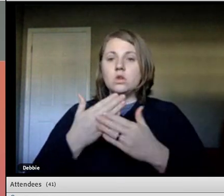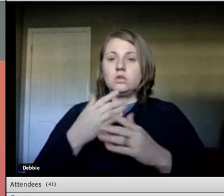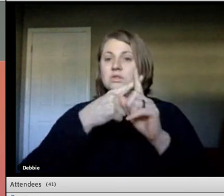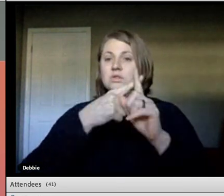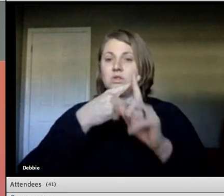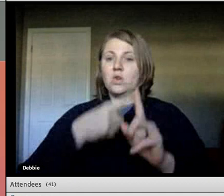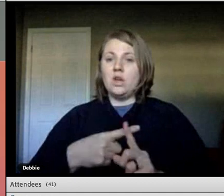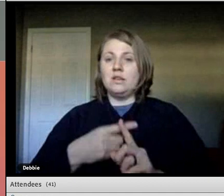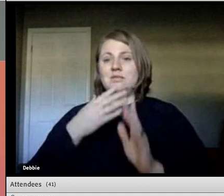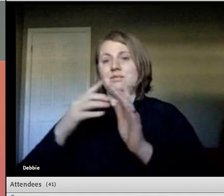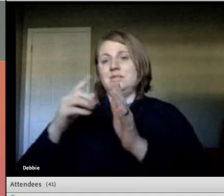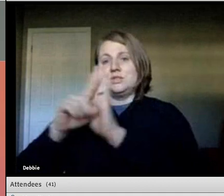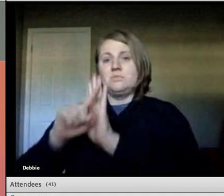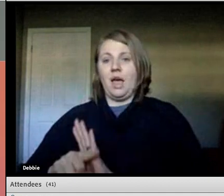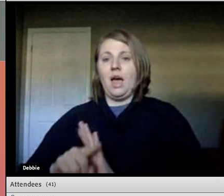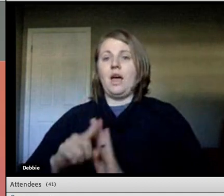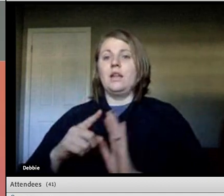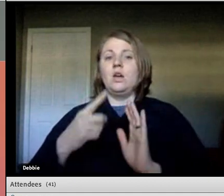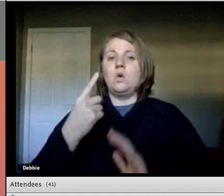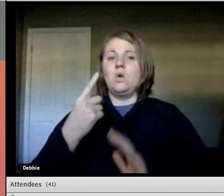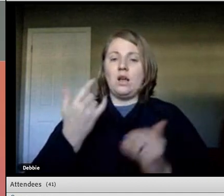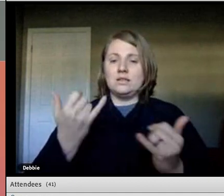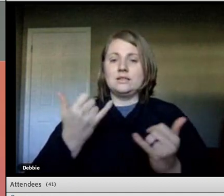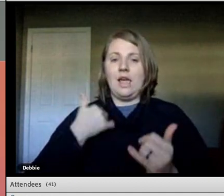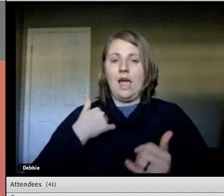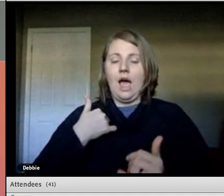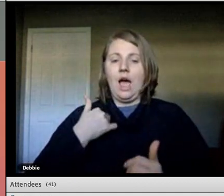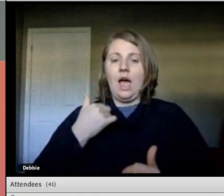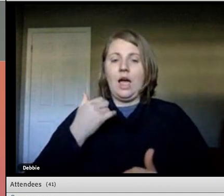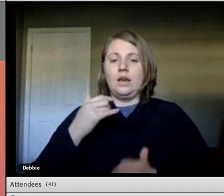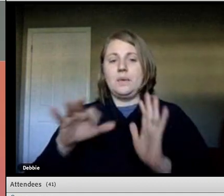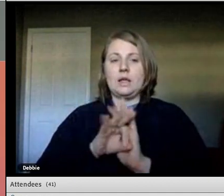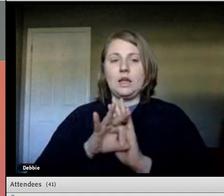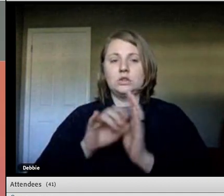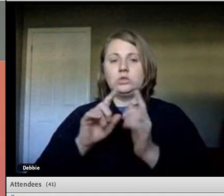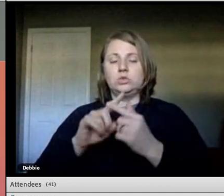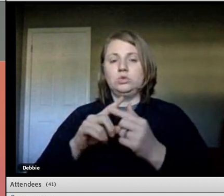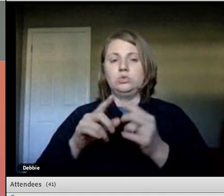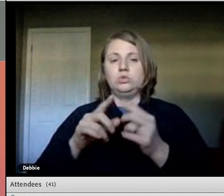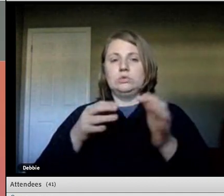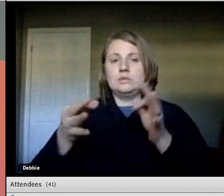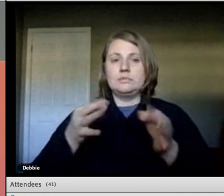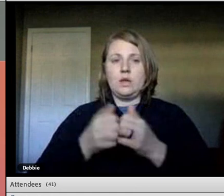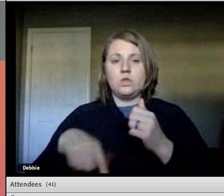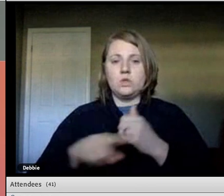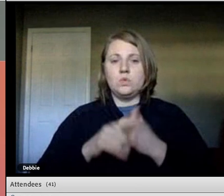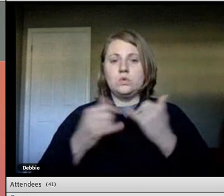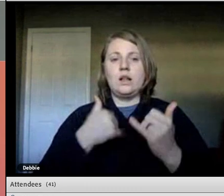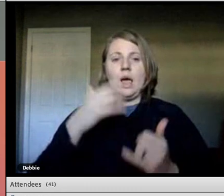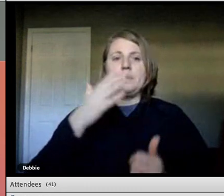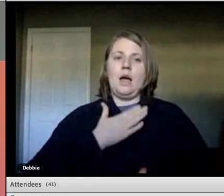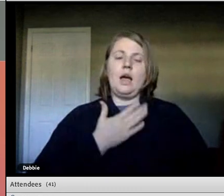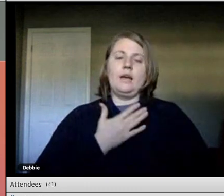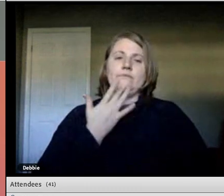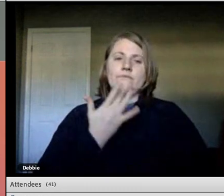the ones that I picked out to talk with you about today are my favorites, the ones I think they're well-maintained.